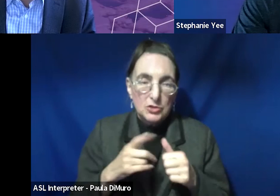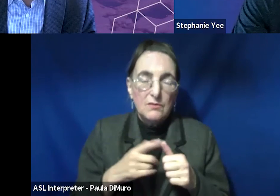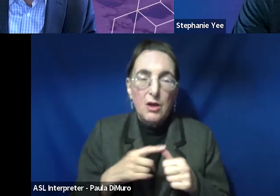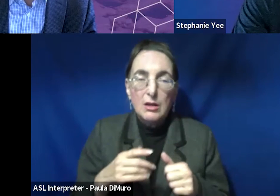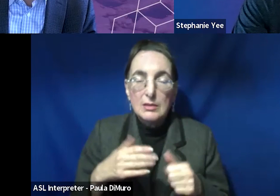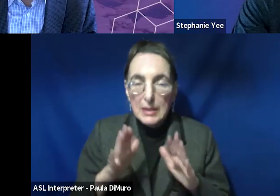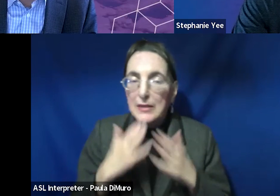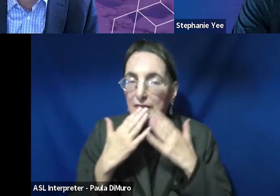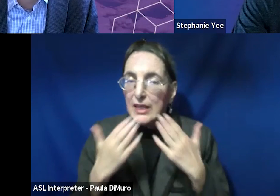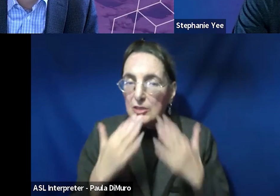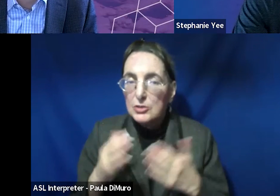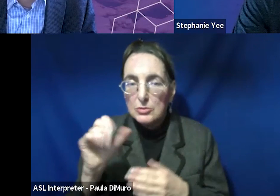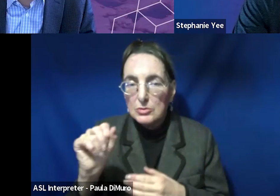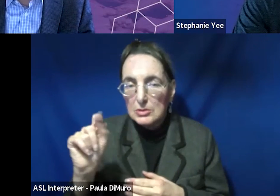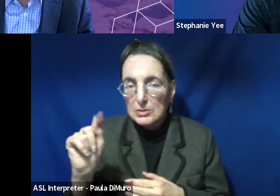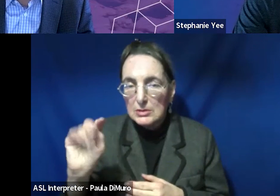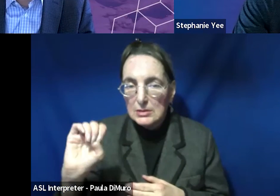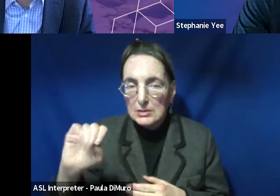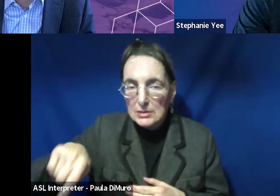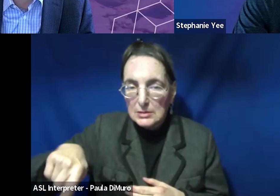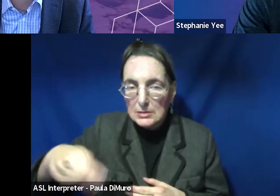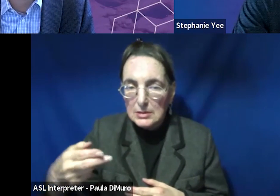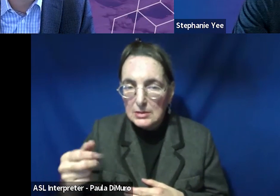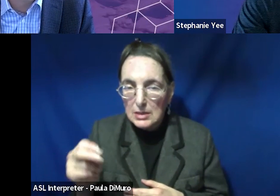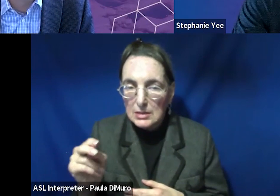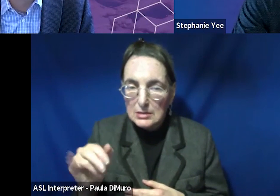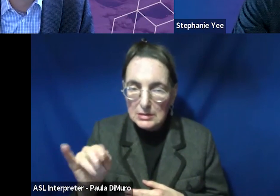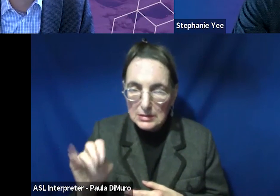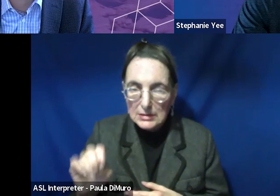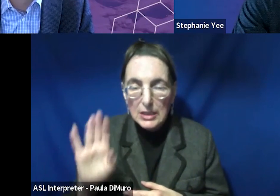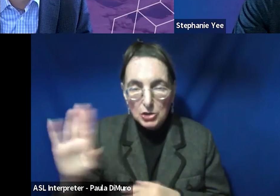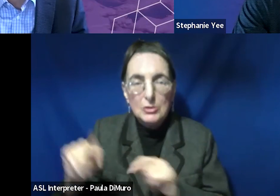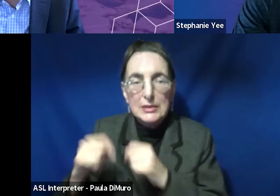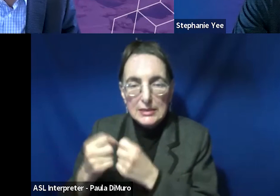and your team for doing a fantastic job with this session, in both the presentation